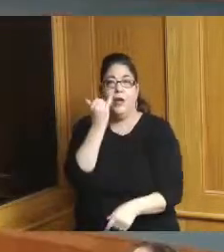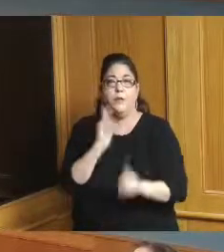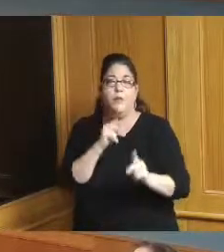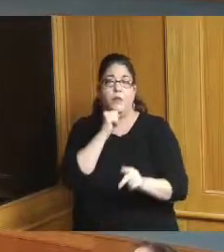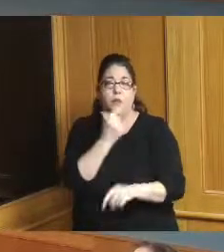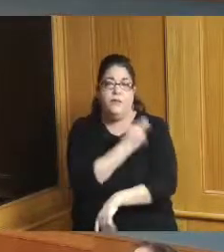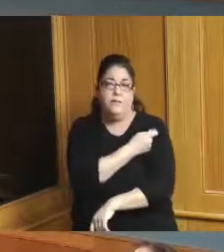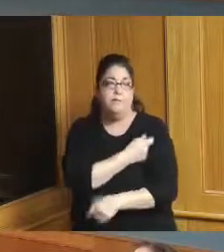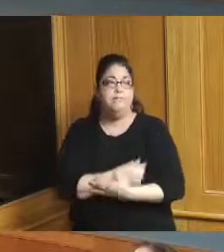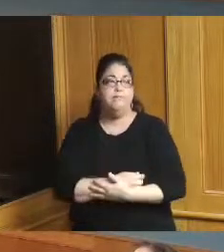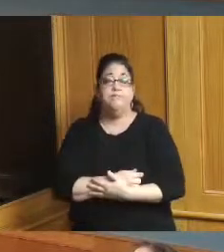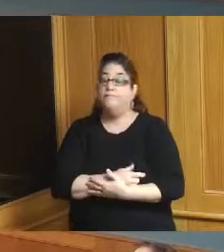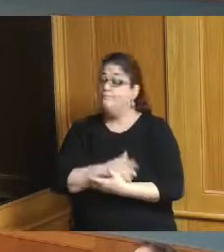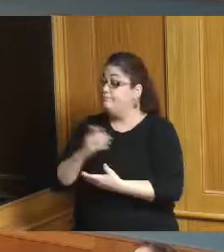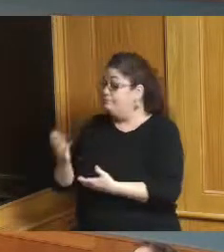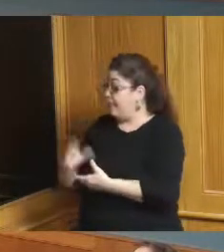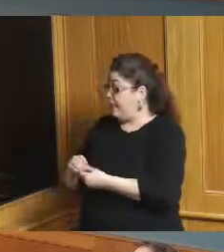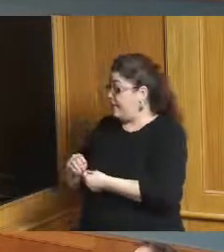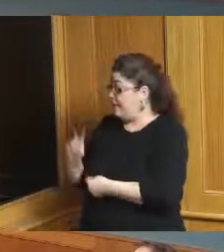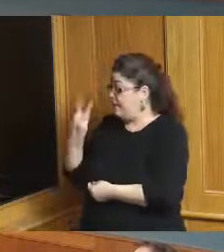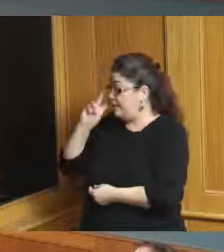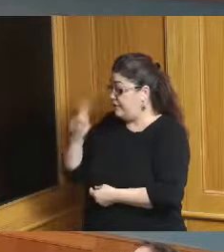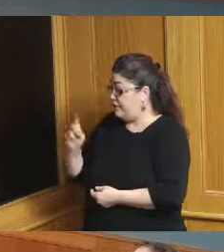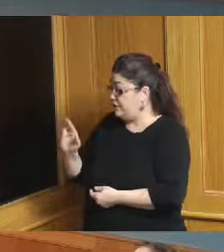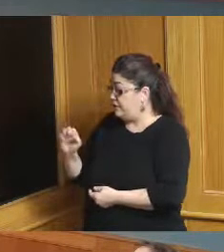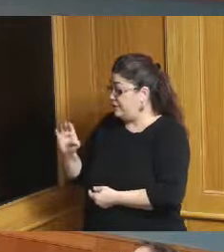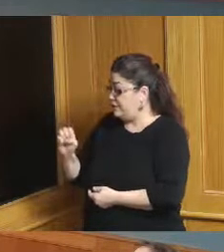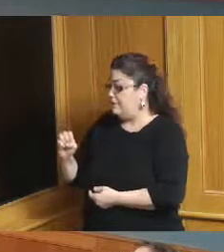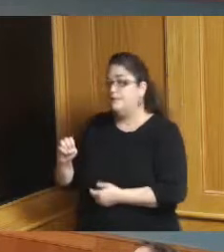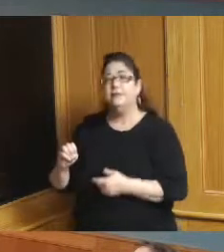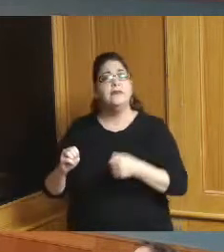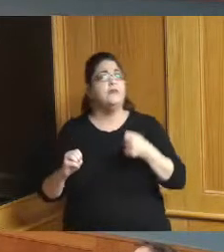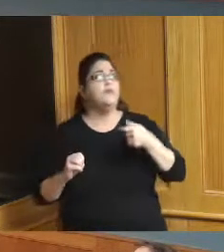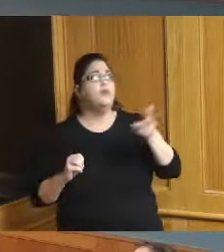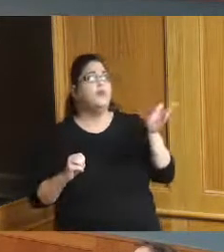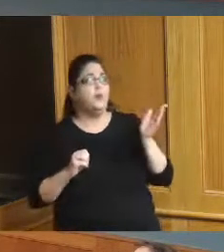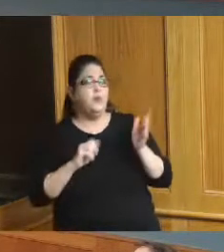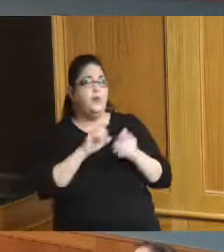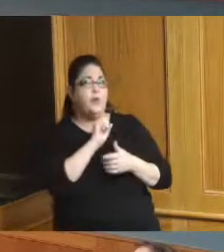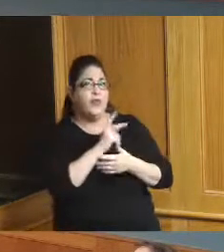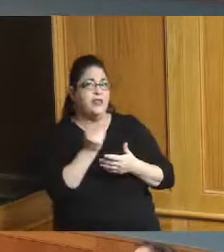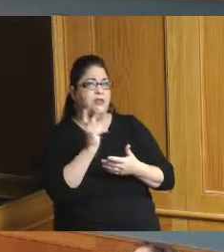Vice President base yes I do have a couple questions on the